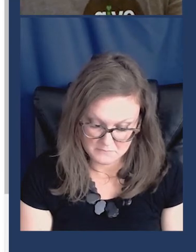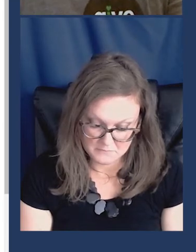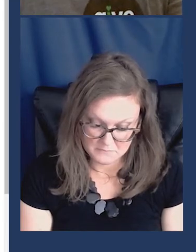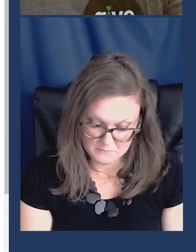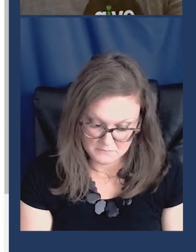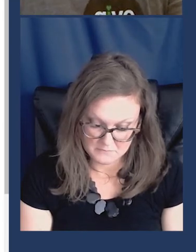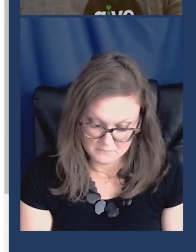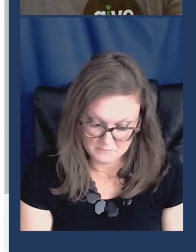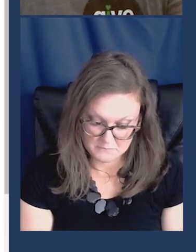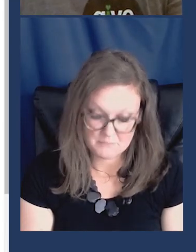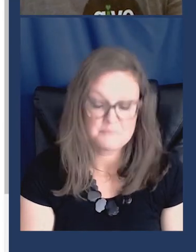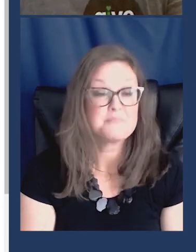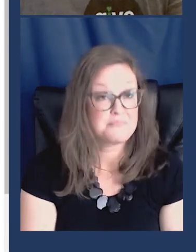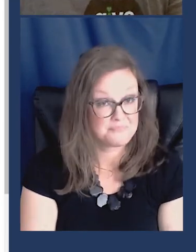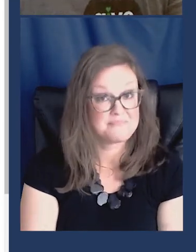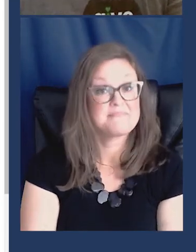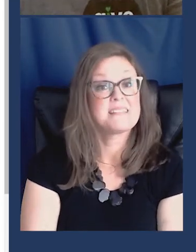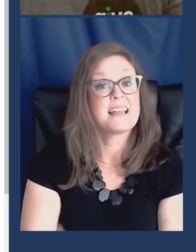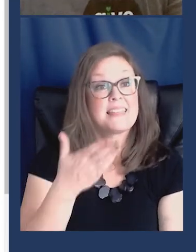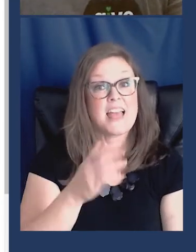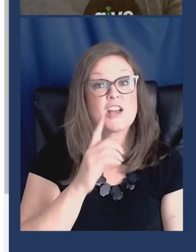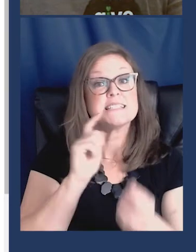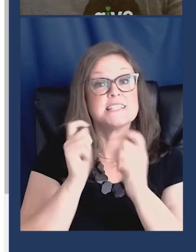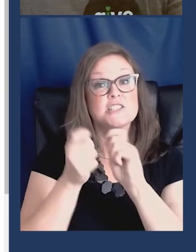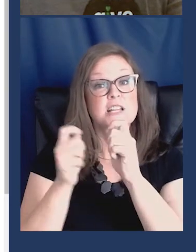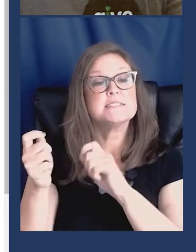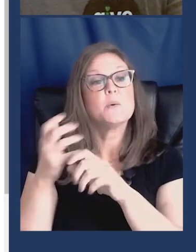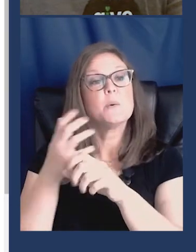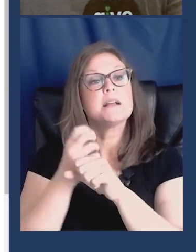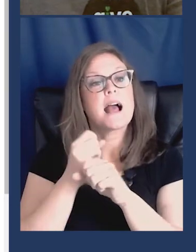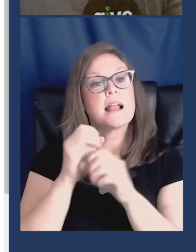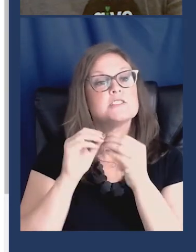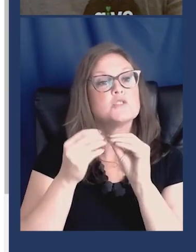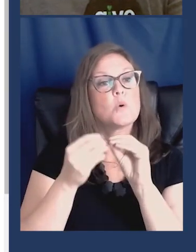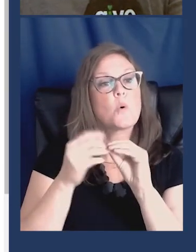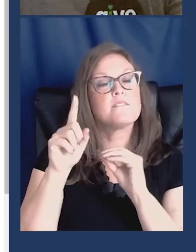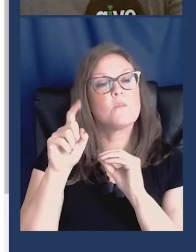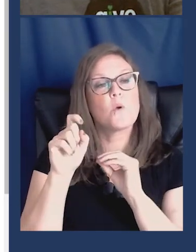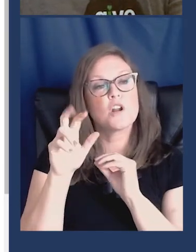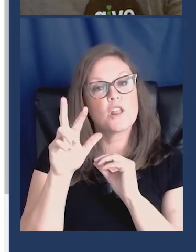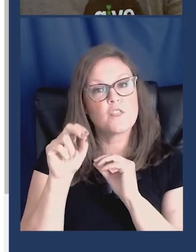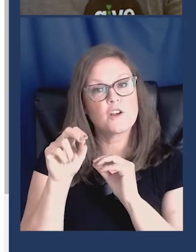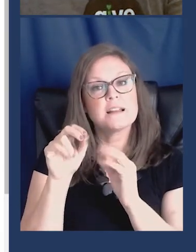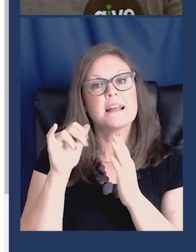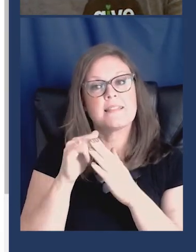All right. So we got a score of 130, which aligns with the with the score that we got there,